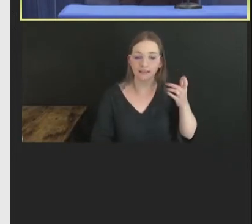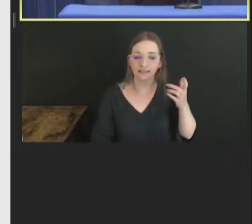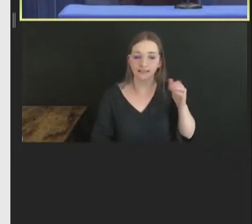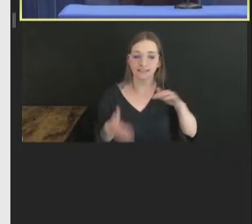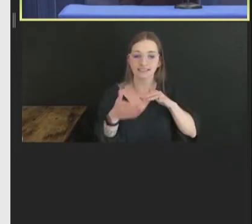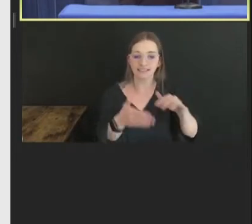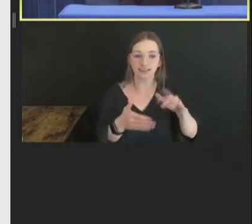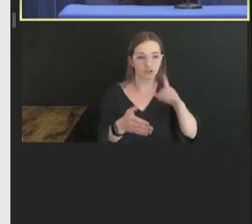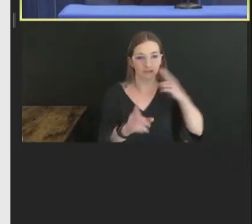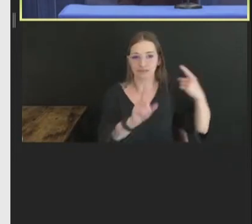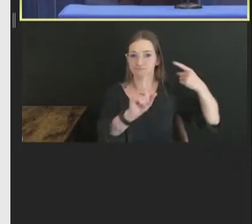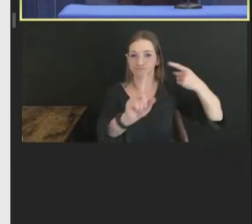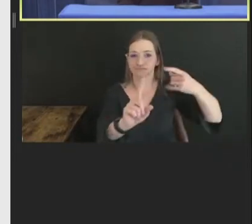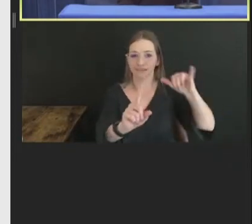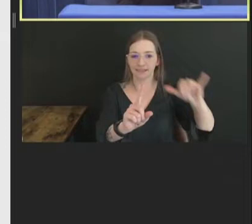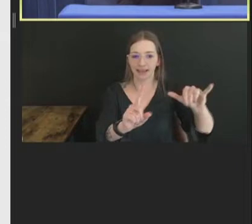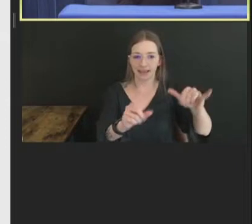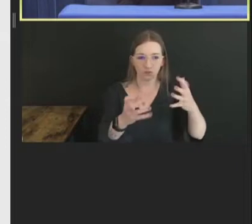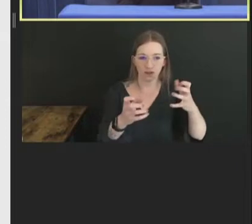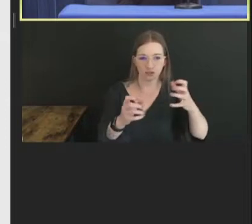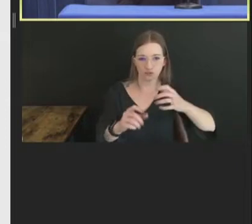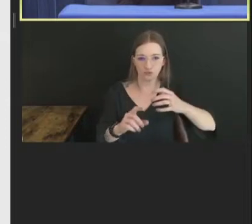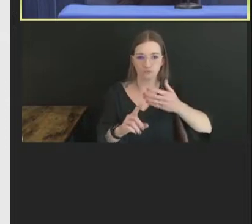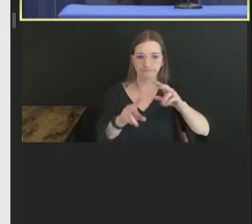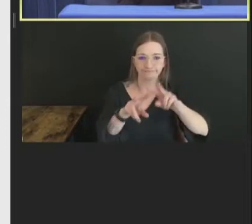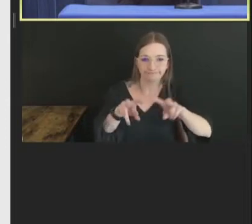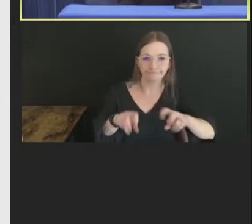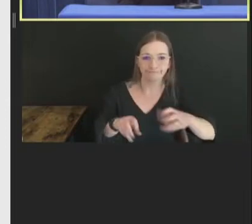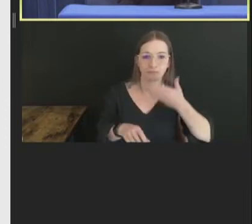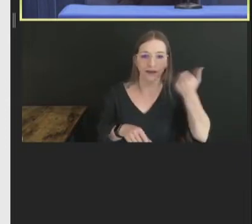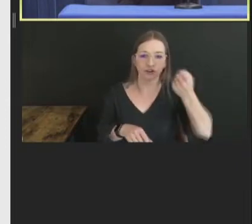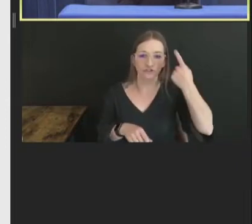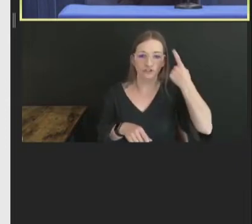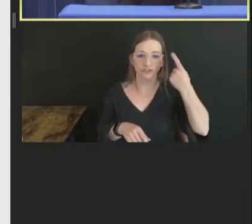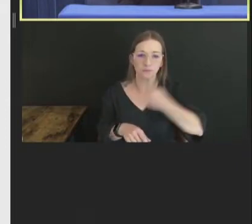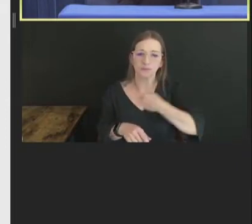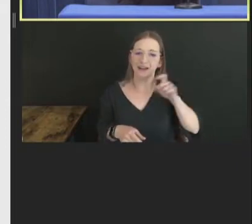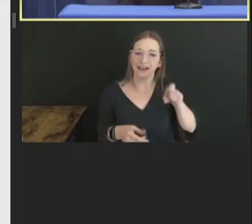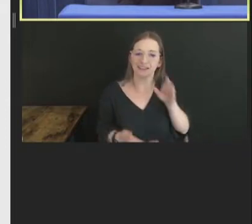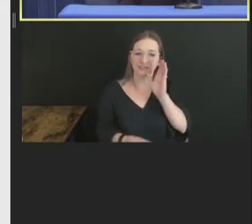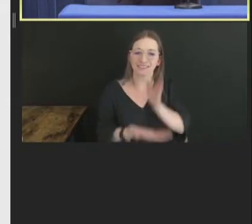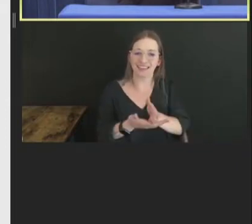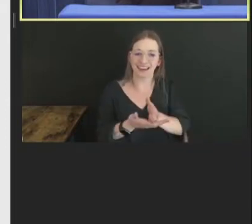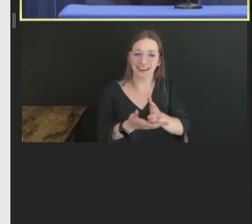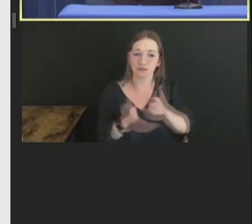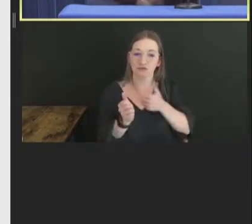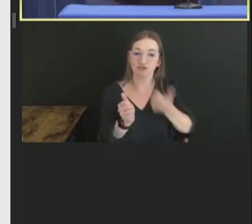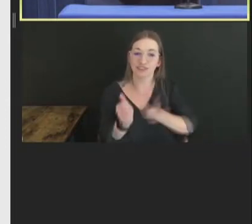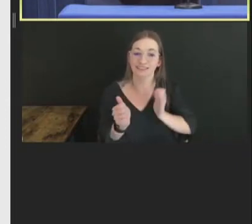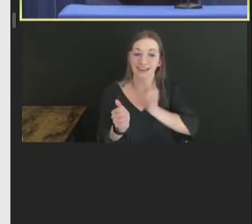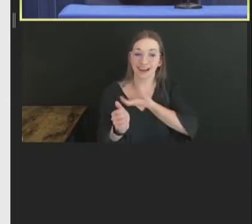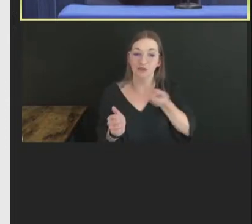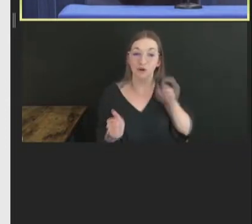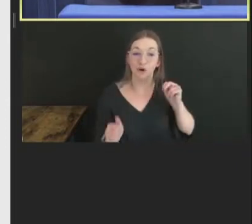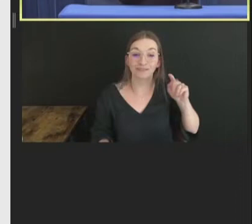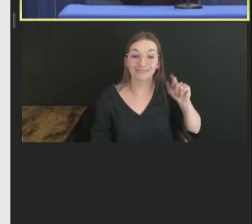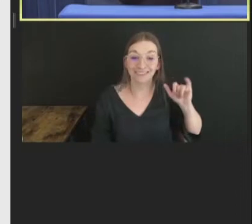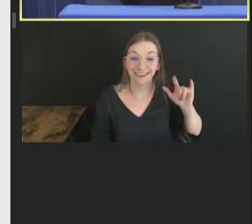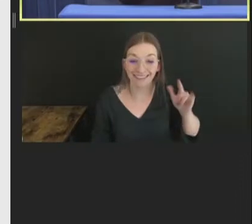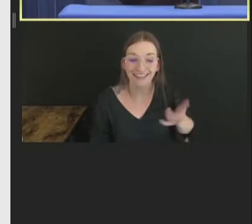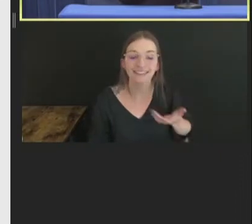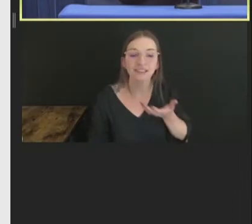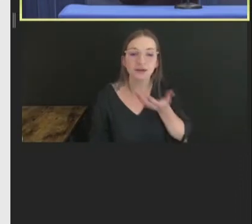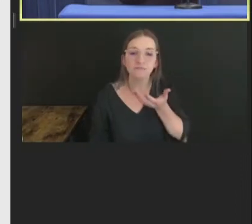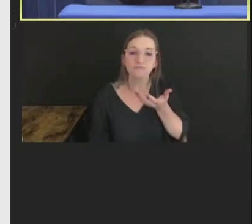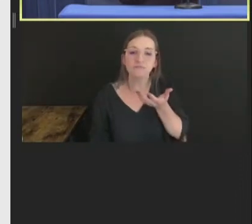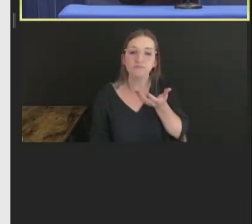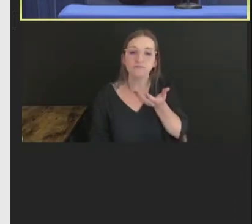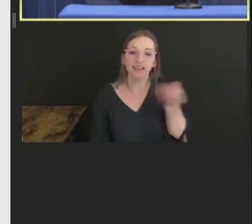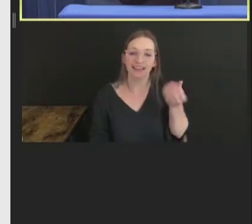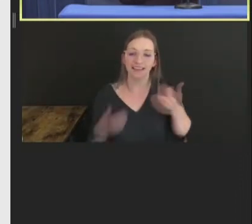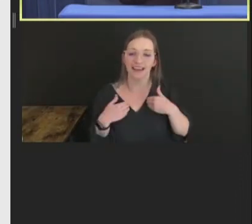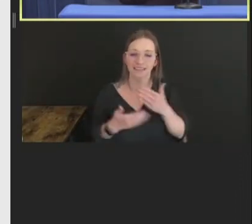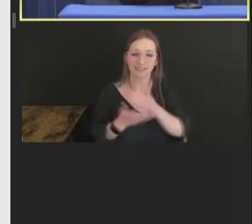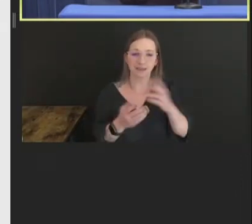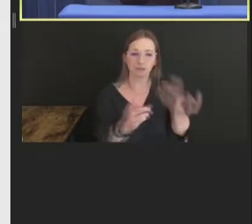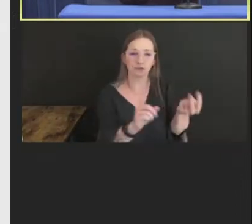tackling. Because we have to stop chasing our tails and have some sort of prospective plan to